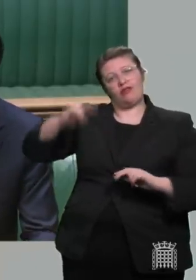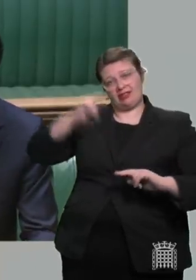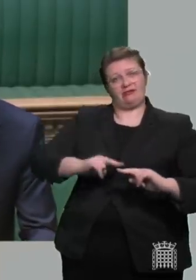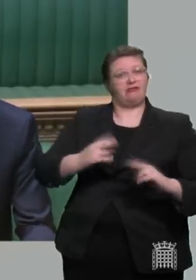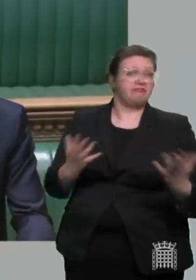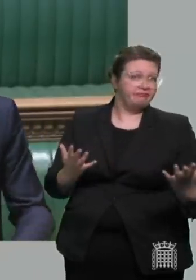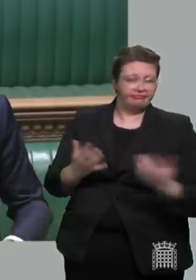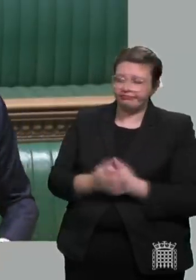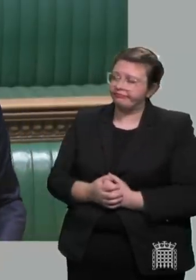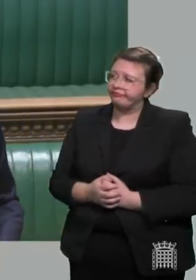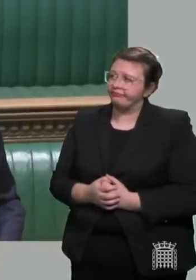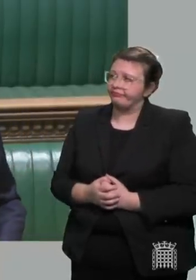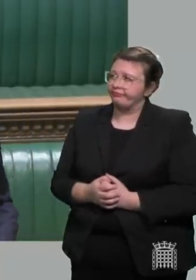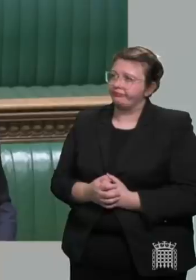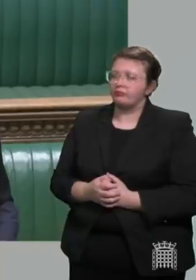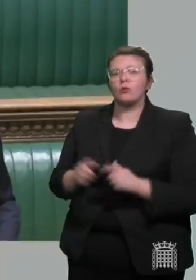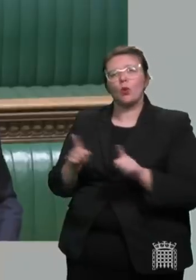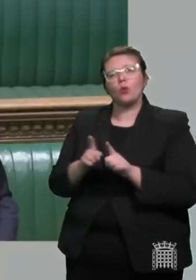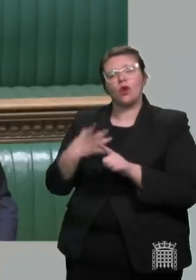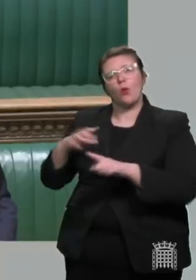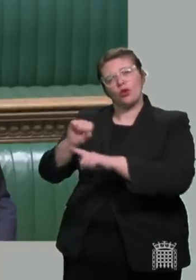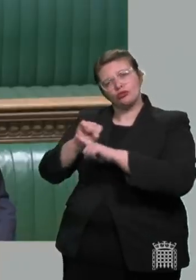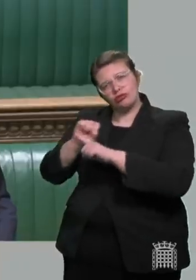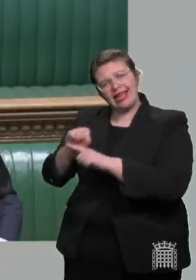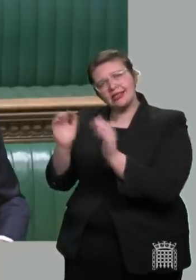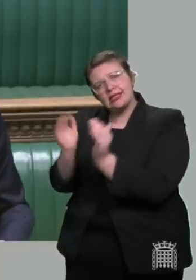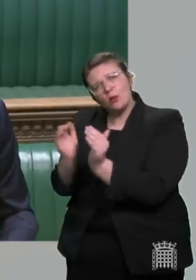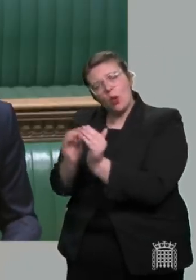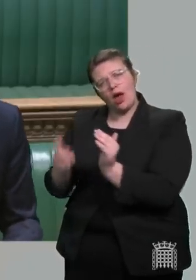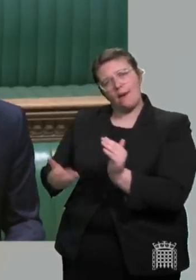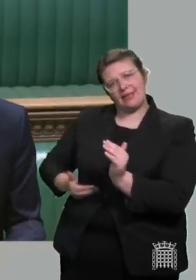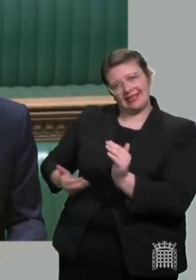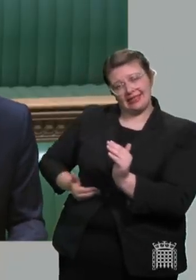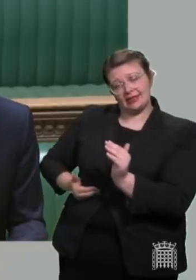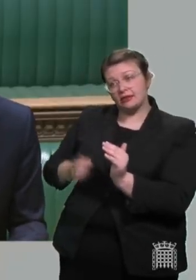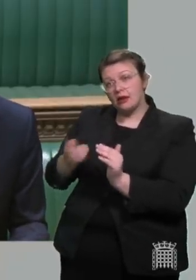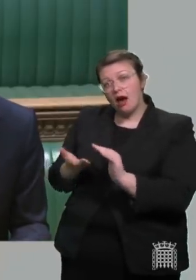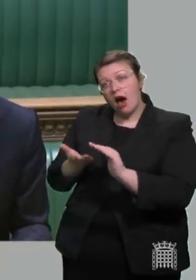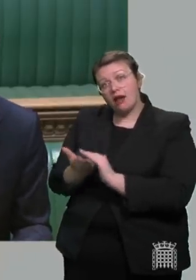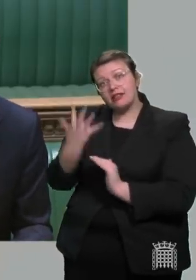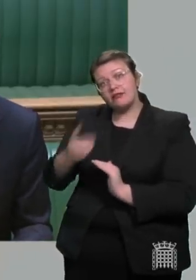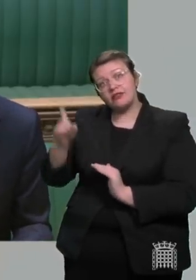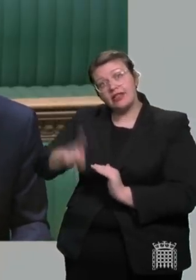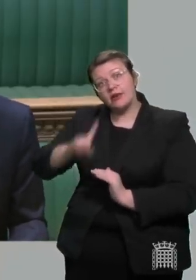I am protecting small businesses with profits of £50,000 or less by creating a small profits